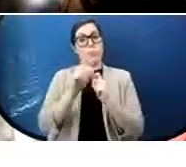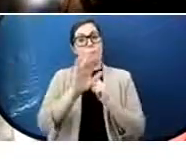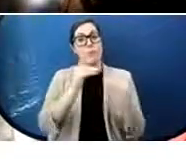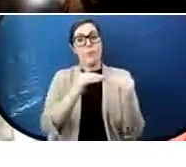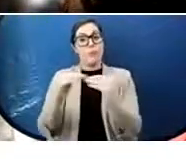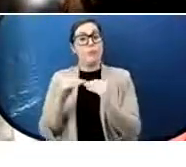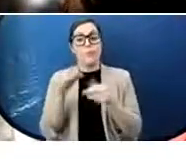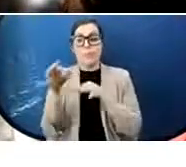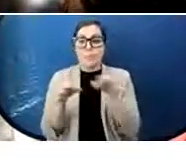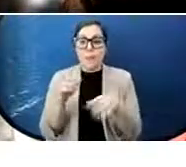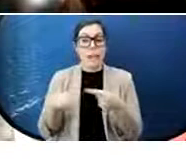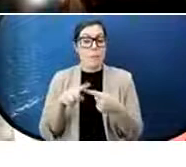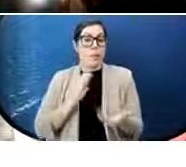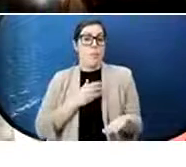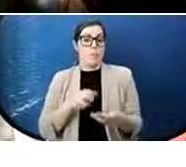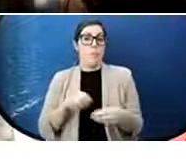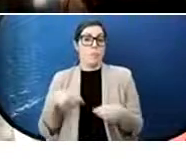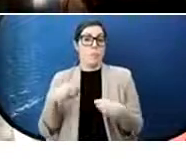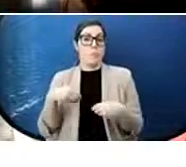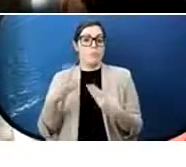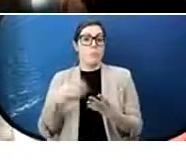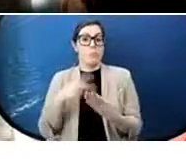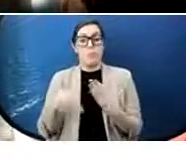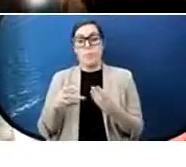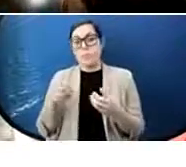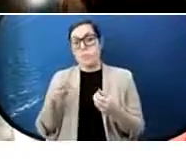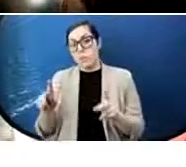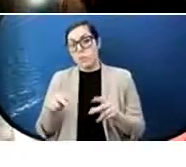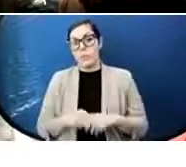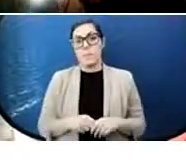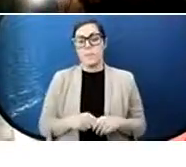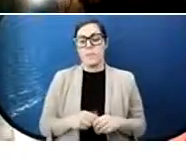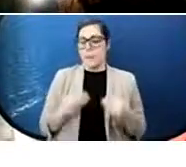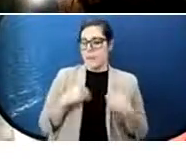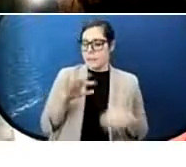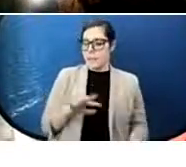about these opportunities. We have about 4 to 5 speaking positions